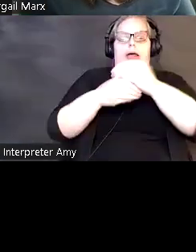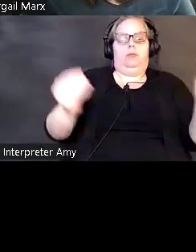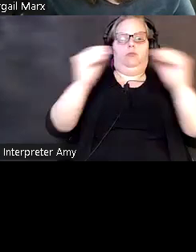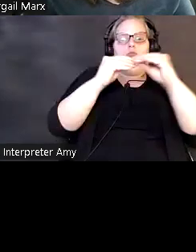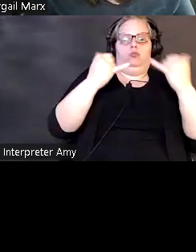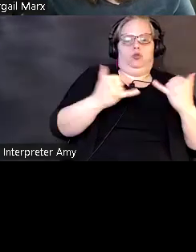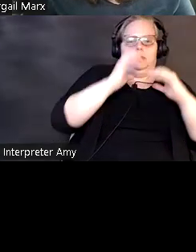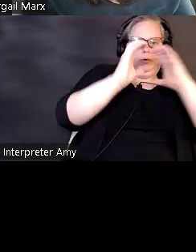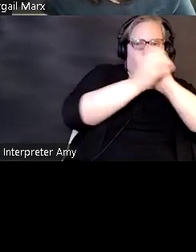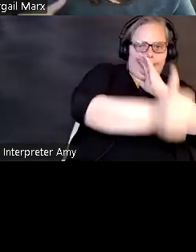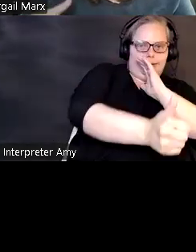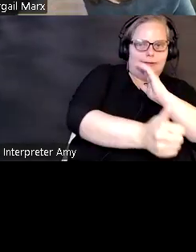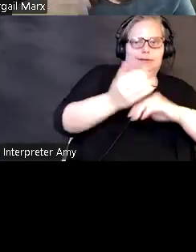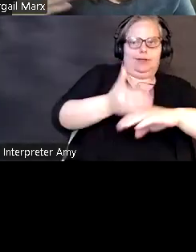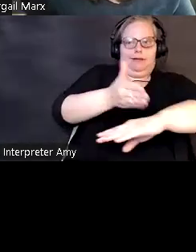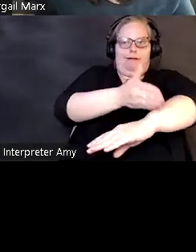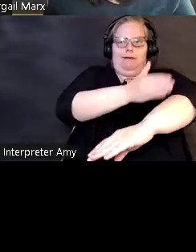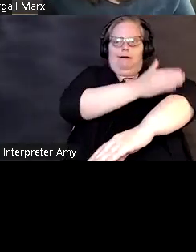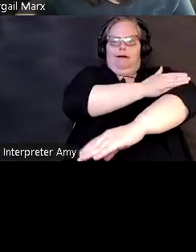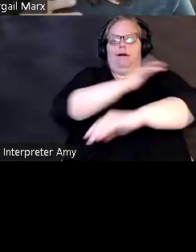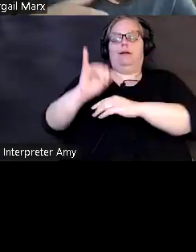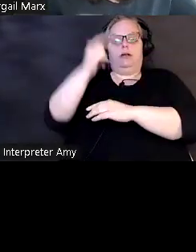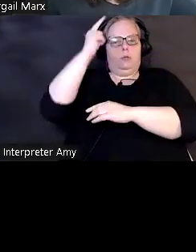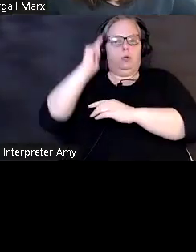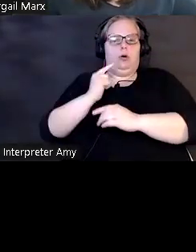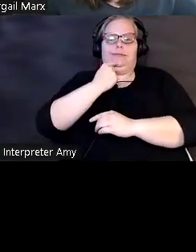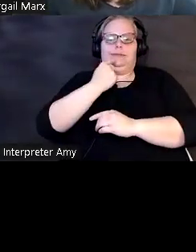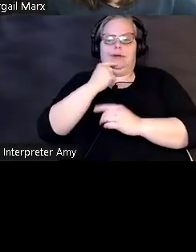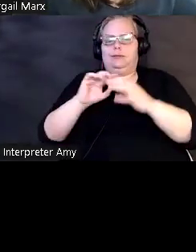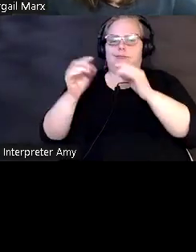and building them towards, like Laura was saying, a language system that is functional